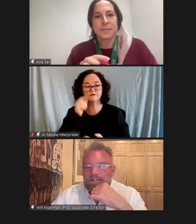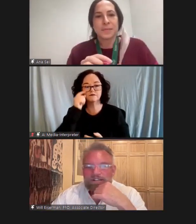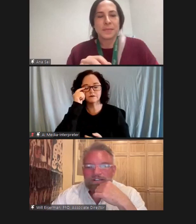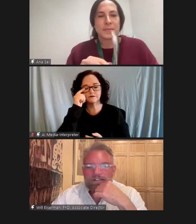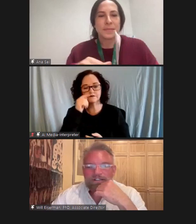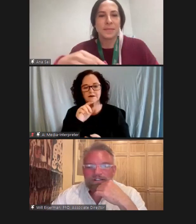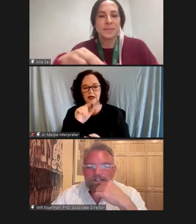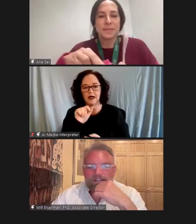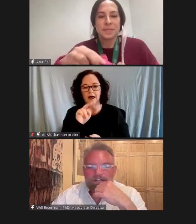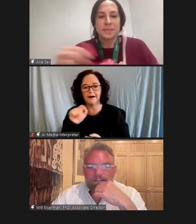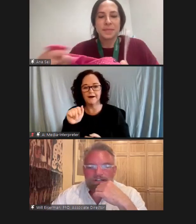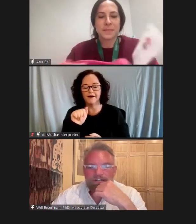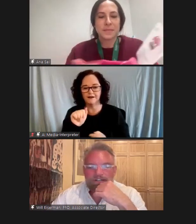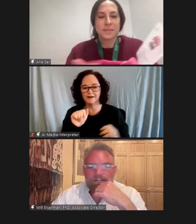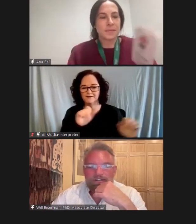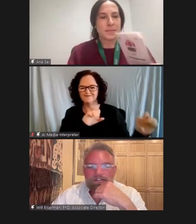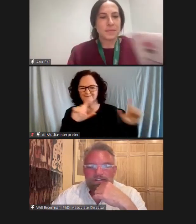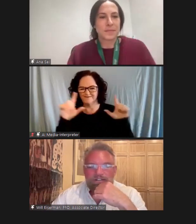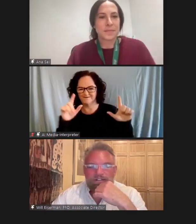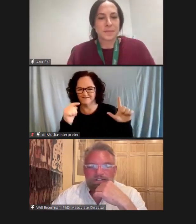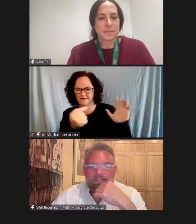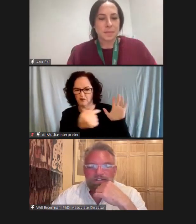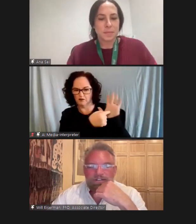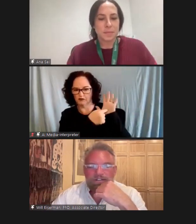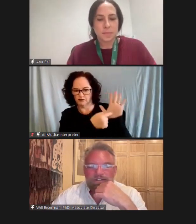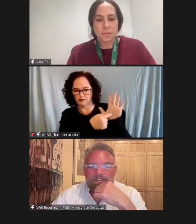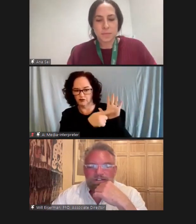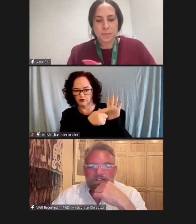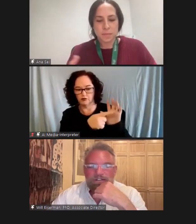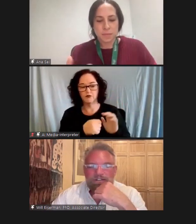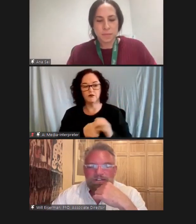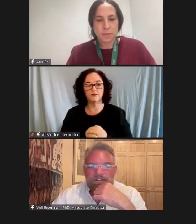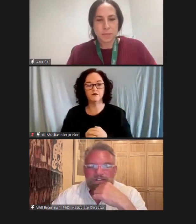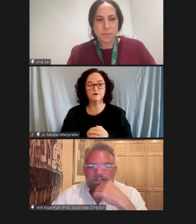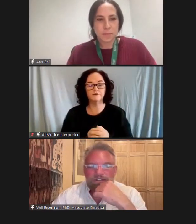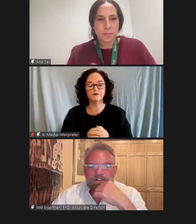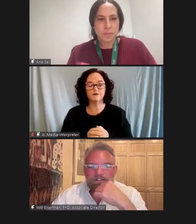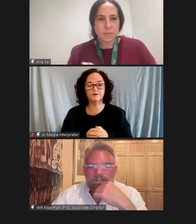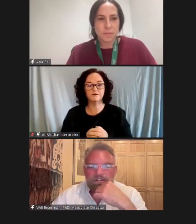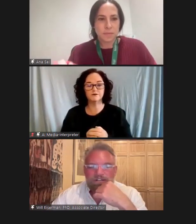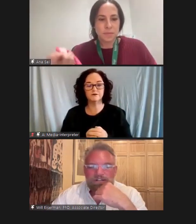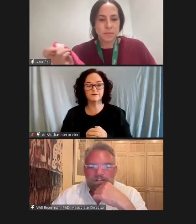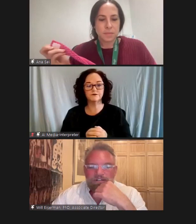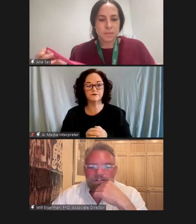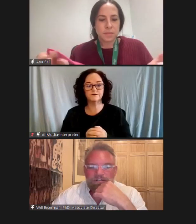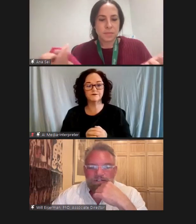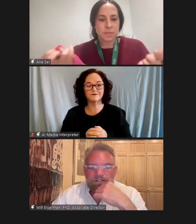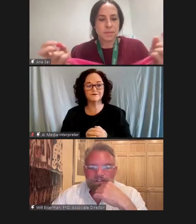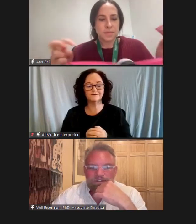but on the top